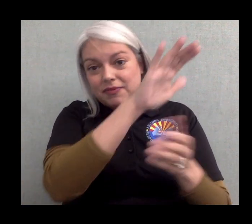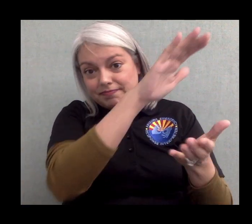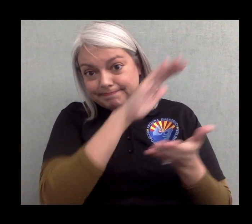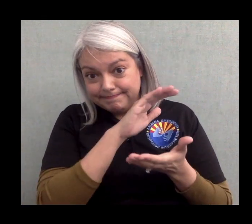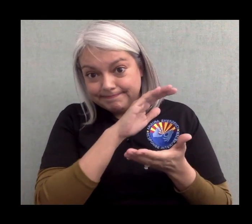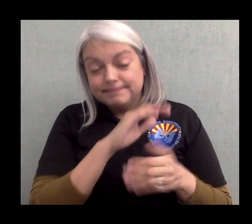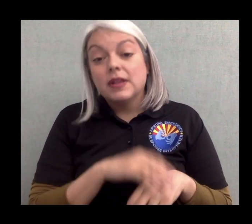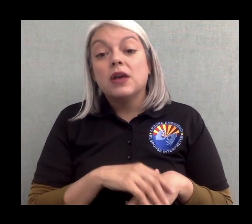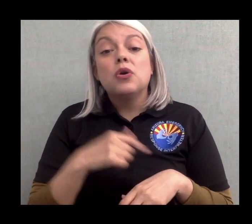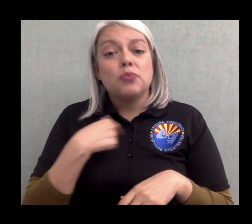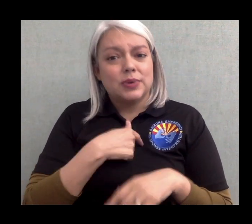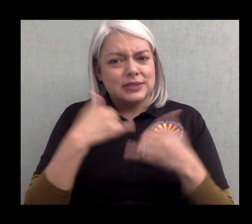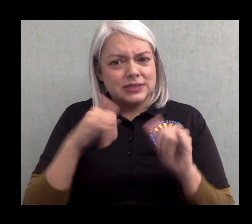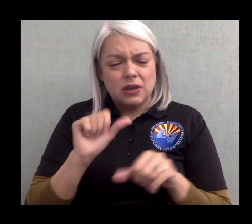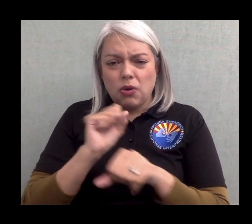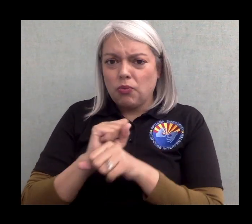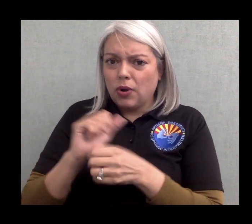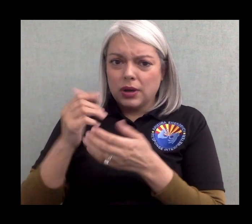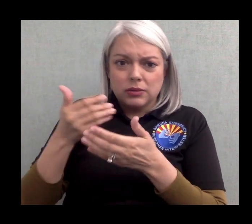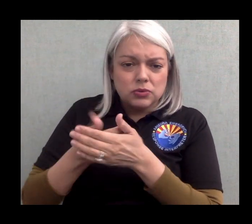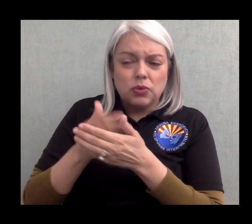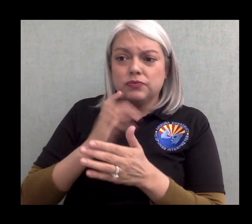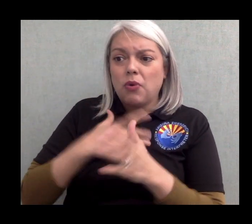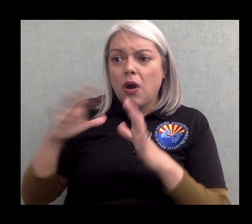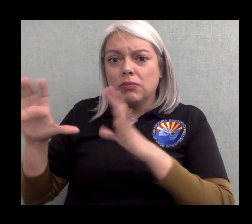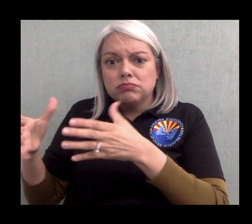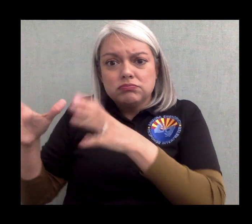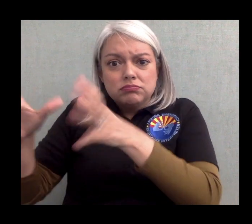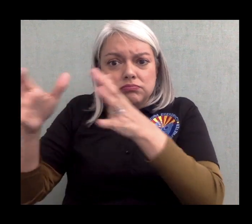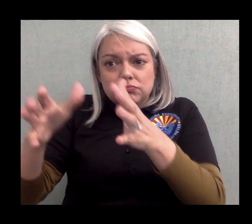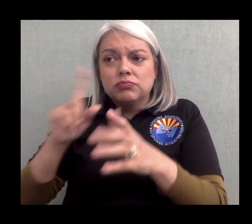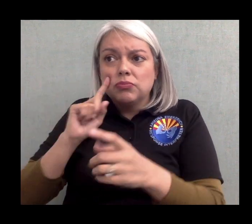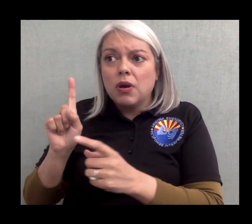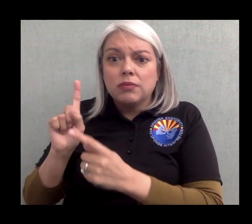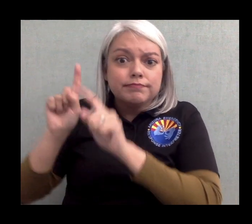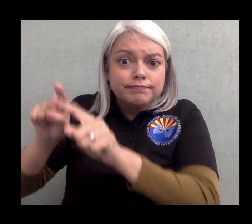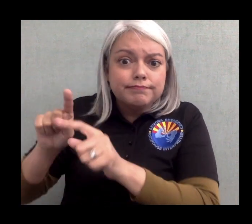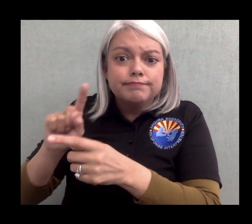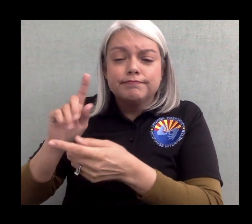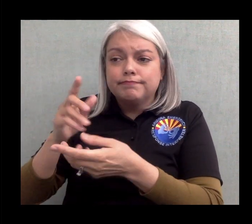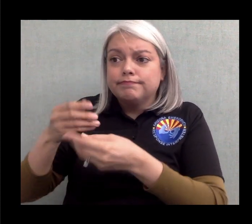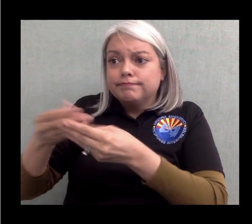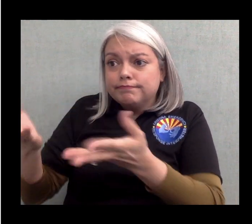our pods. We are doing mobile outreach, we are doing attention to our vulnerable communities,